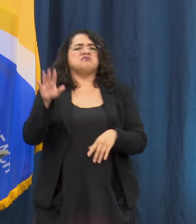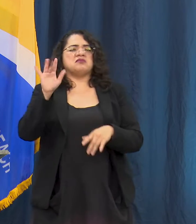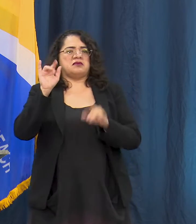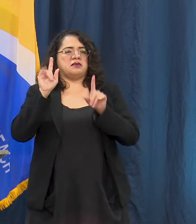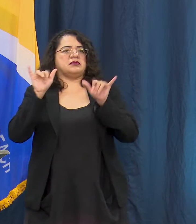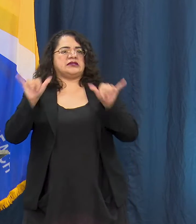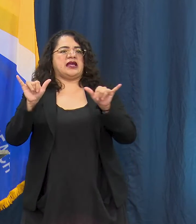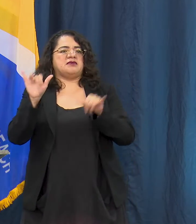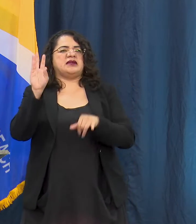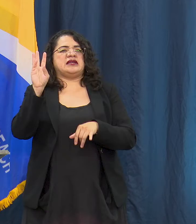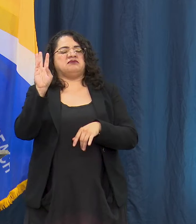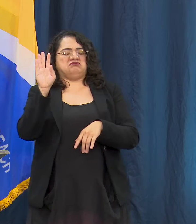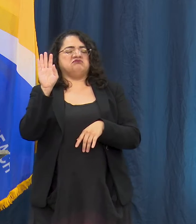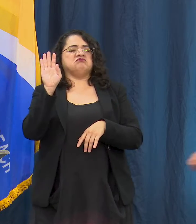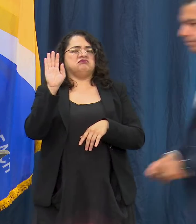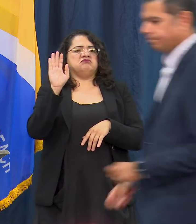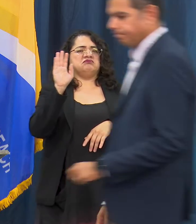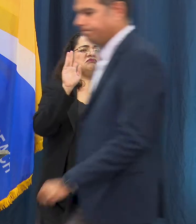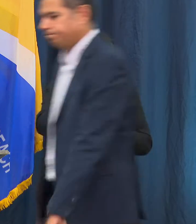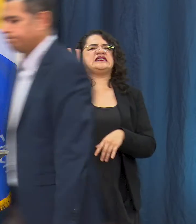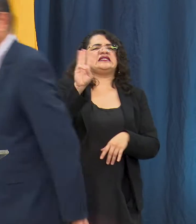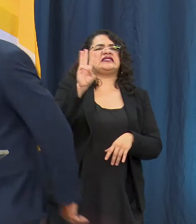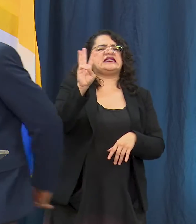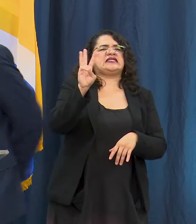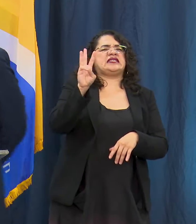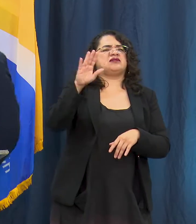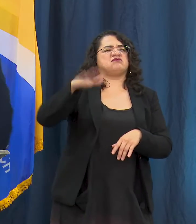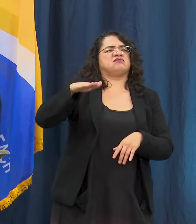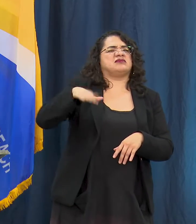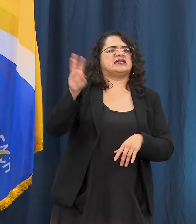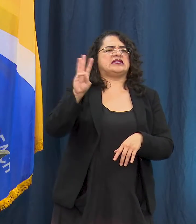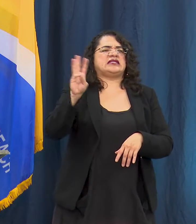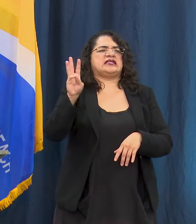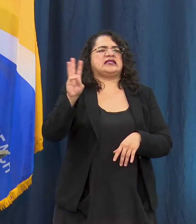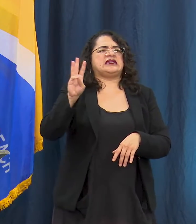much. All right Mr. Mayor, the next question will be from Valerie from the